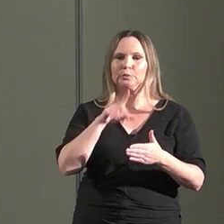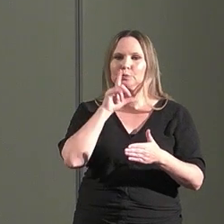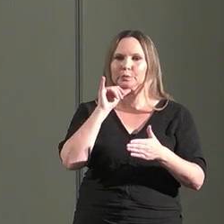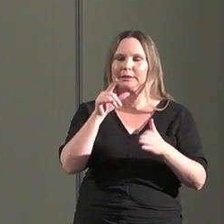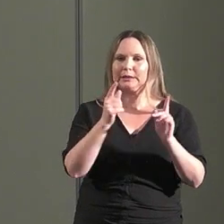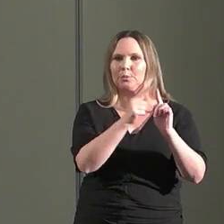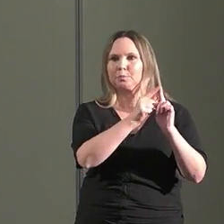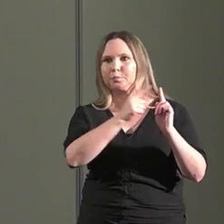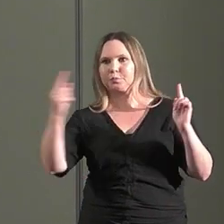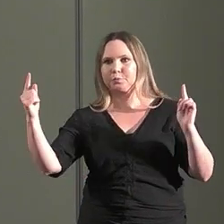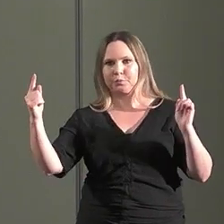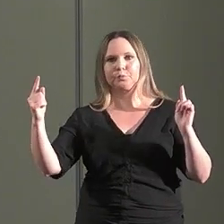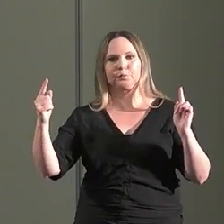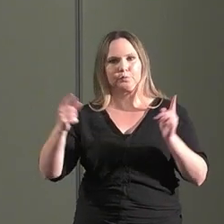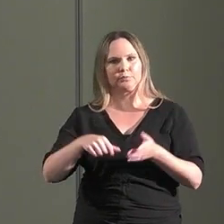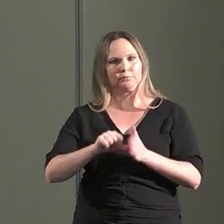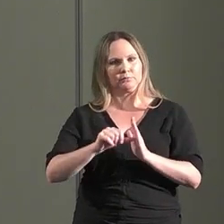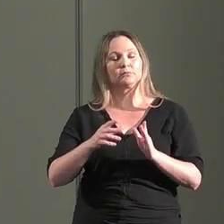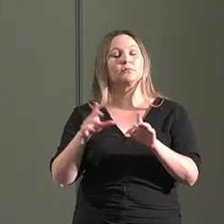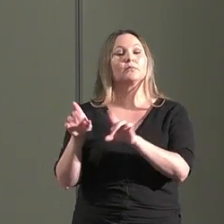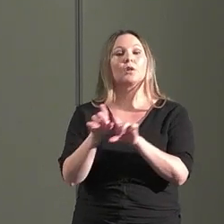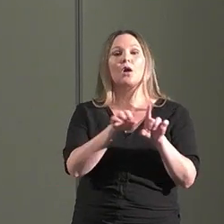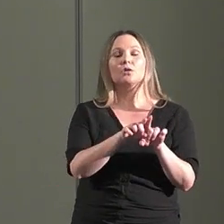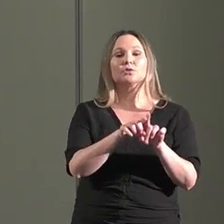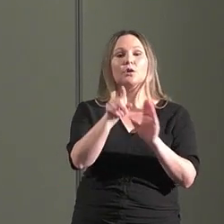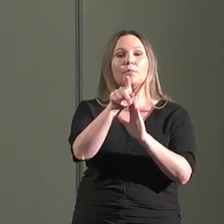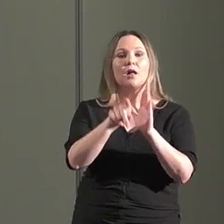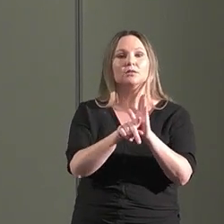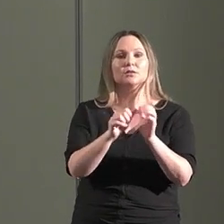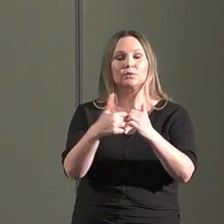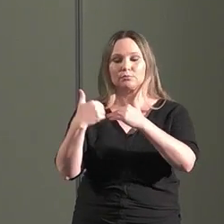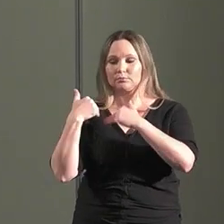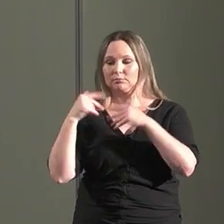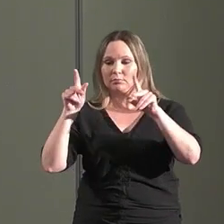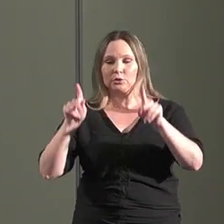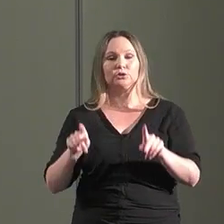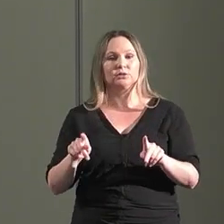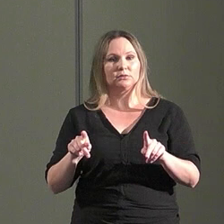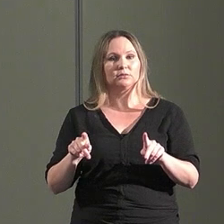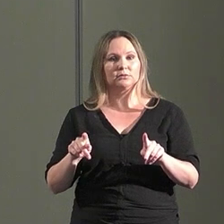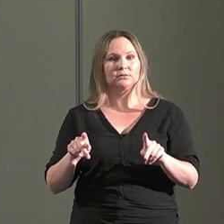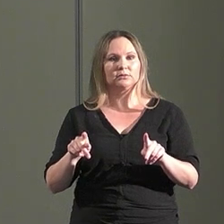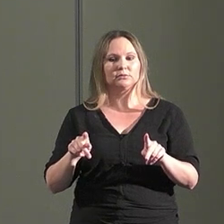Also, policies, policy with responsibility party. High bar.